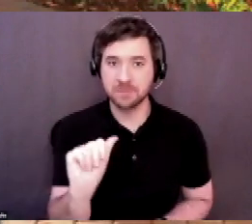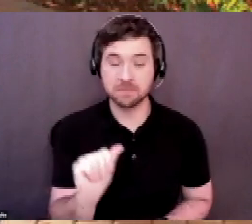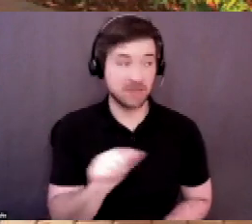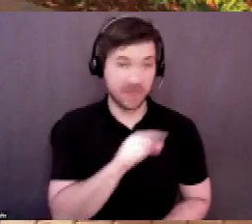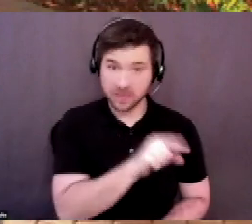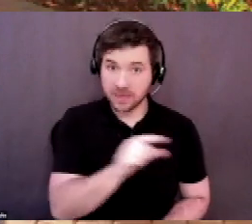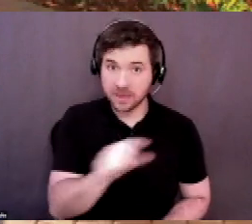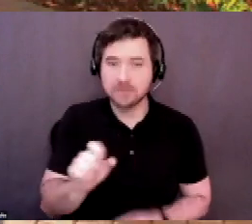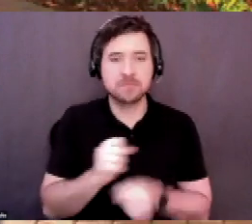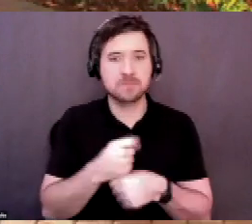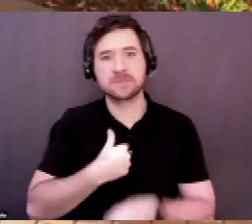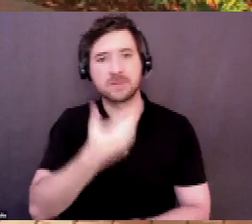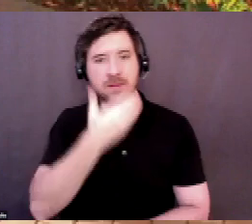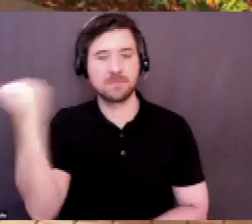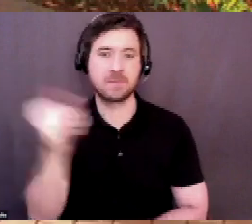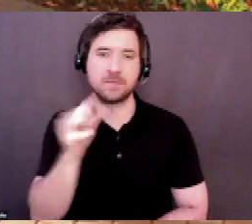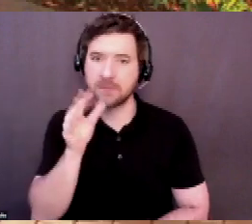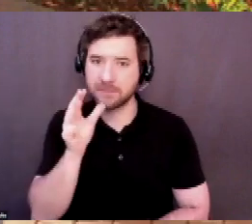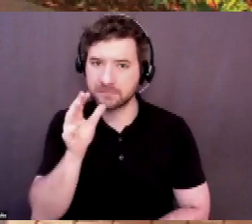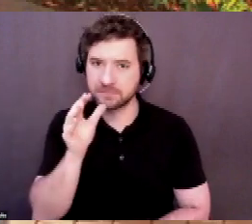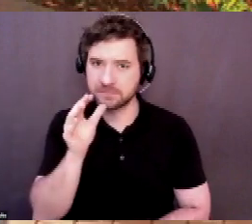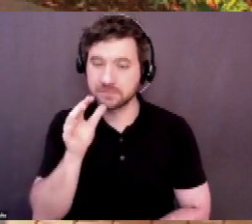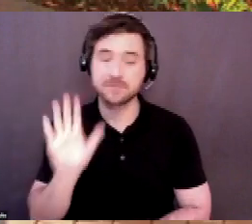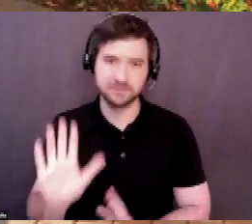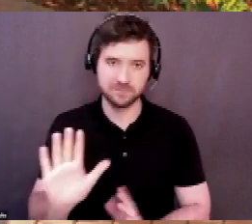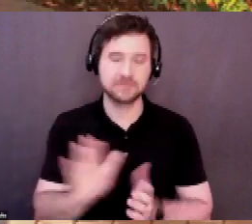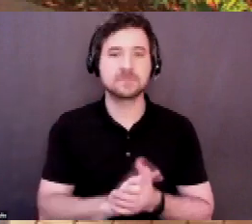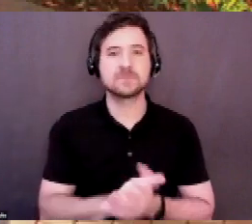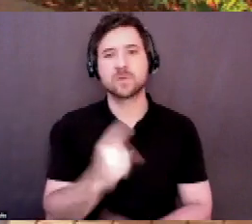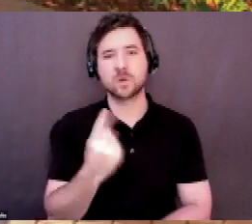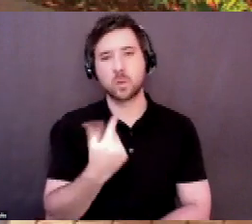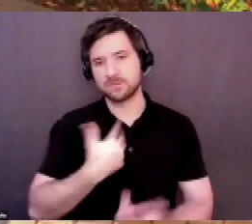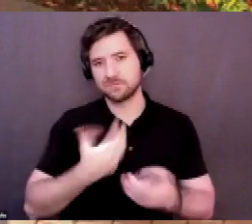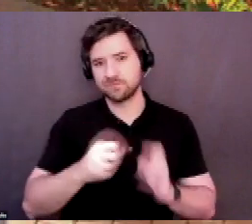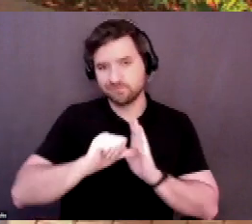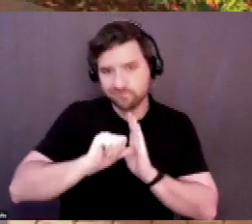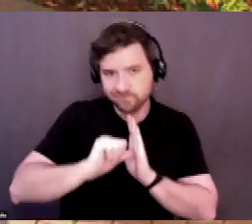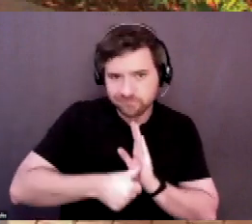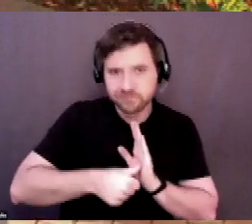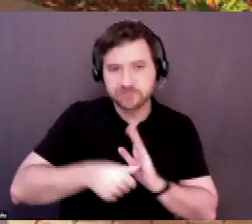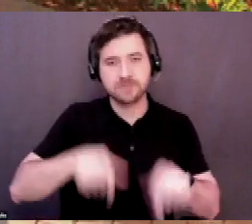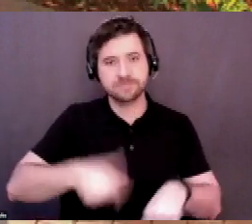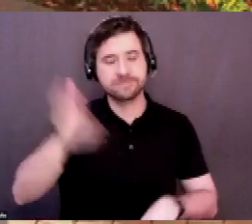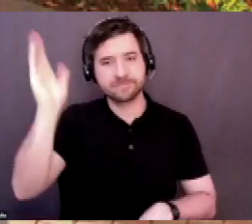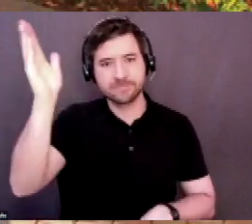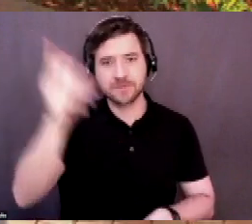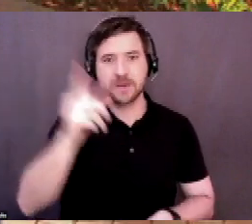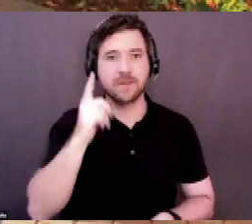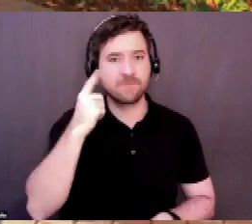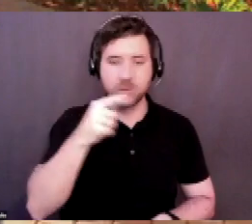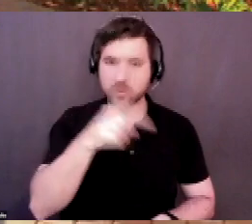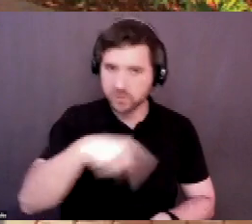stress in this presentation to any of you who are people with disabilities, physical disabilities,